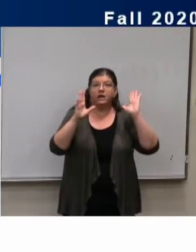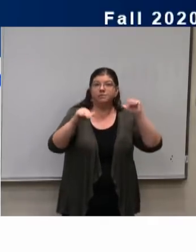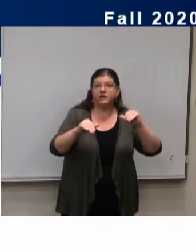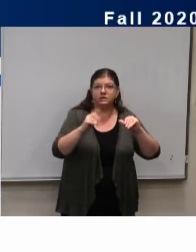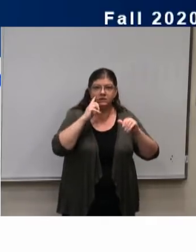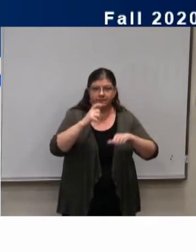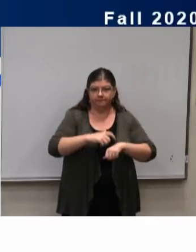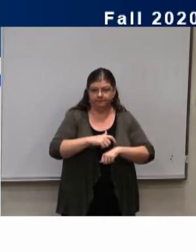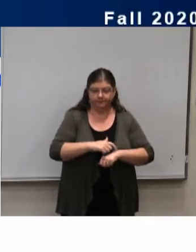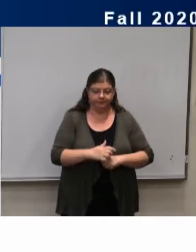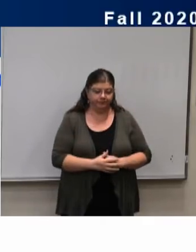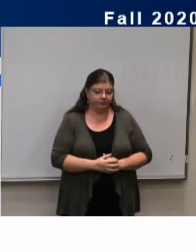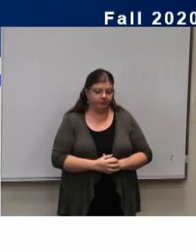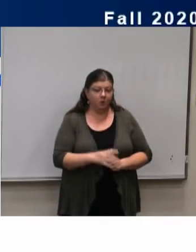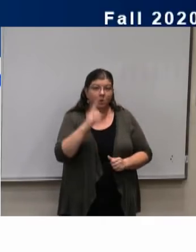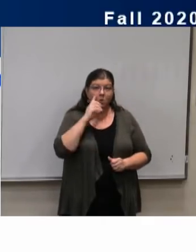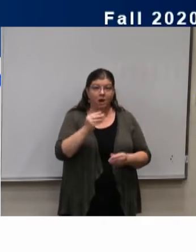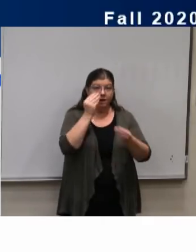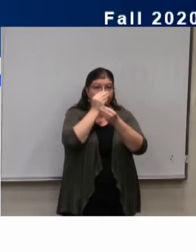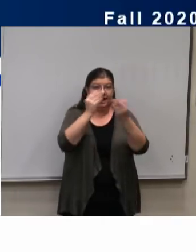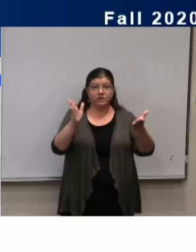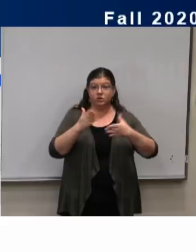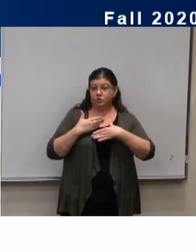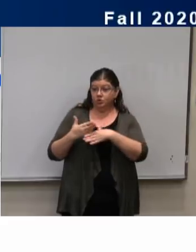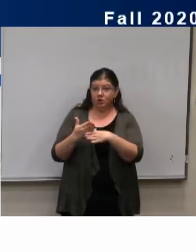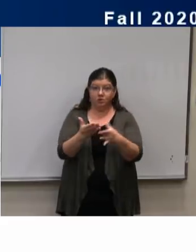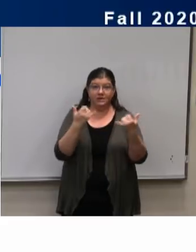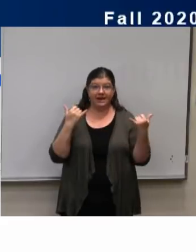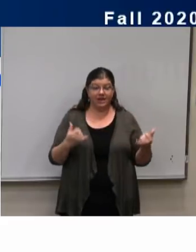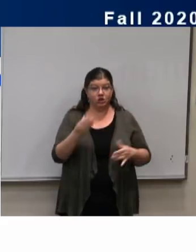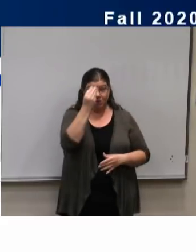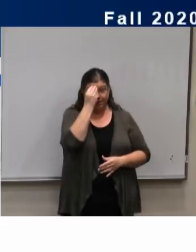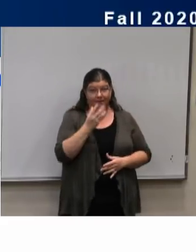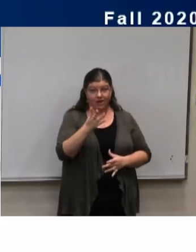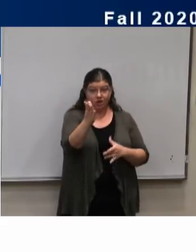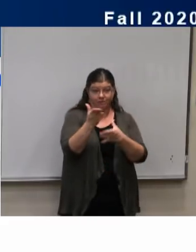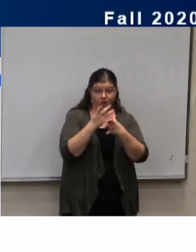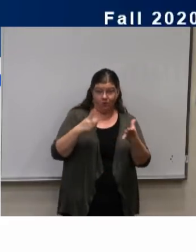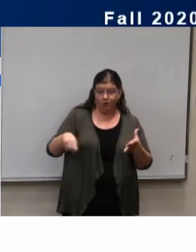And we wanted to build a message to share today. So the message I'm sharing with you today is a message